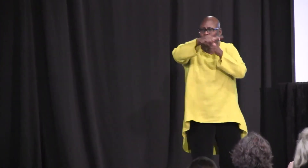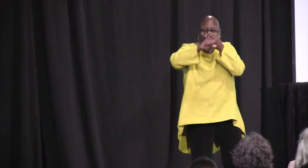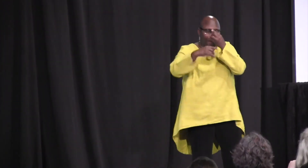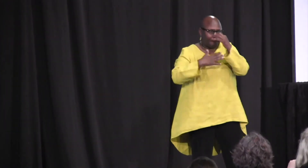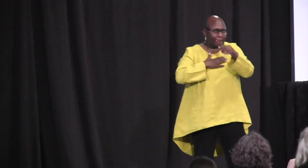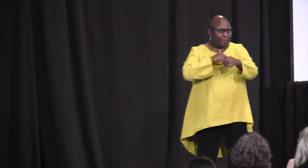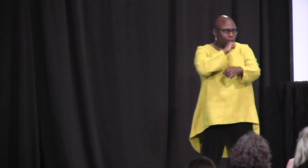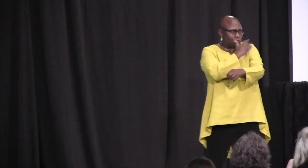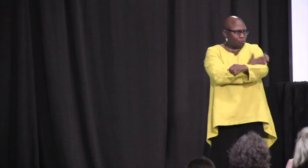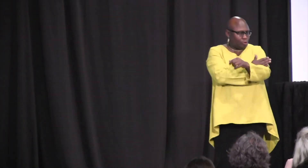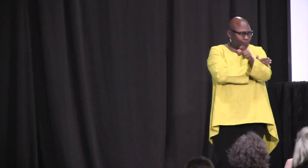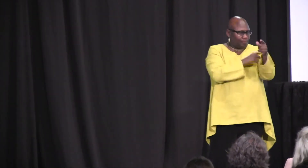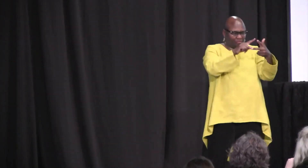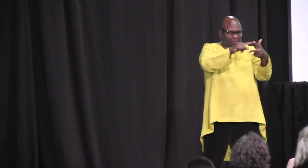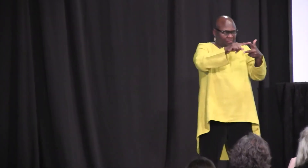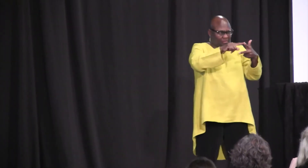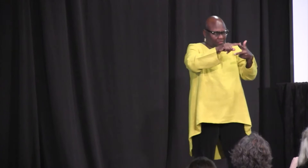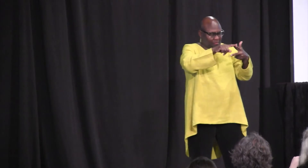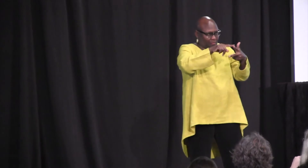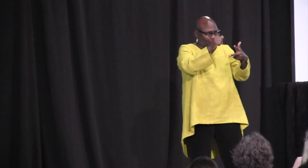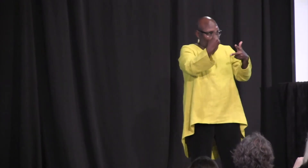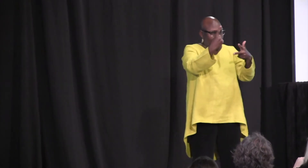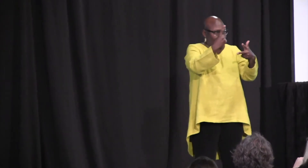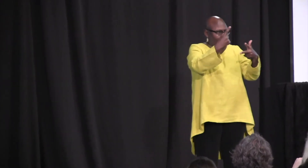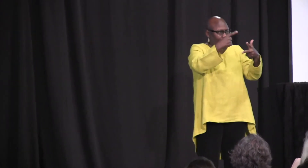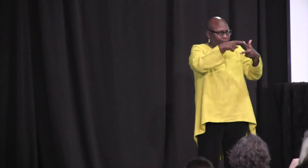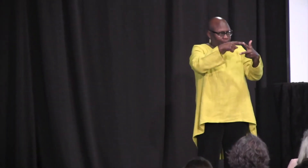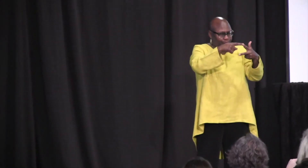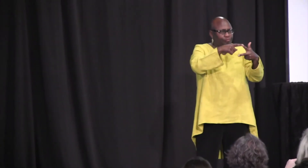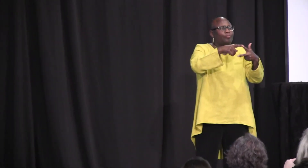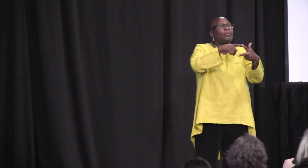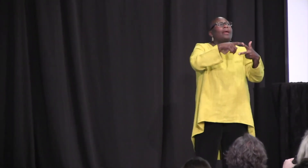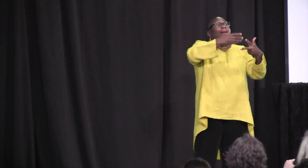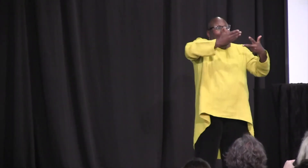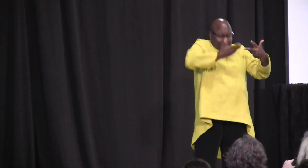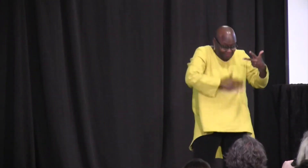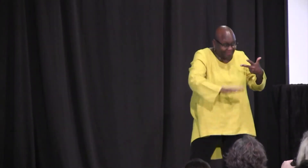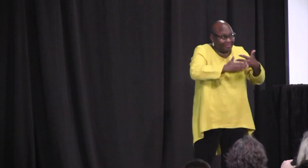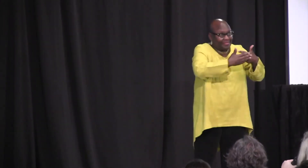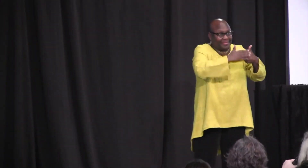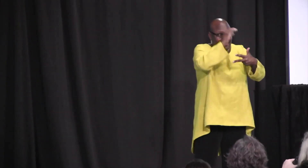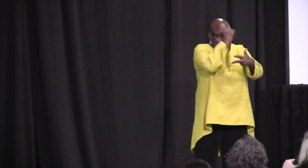so very hard for them to let go and enjoy signing a story instead of translating everything.